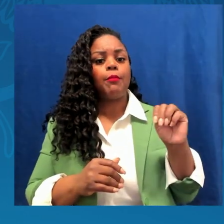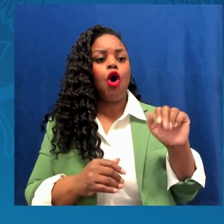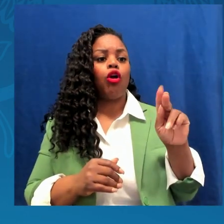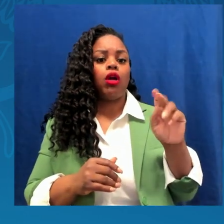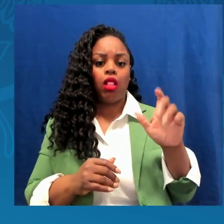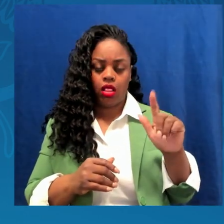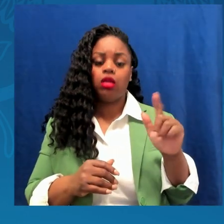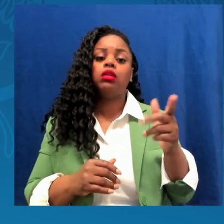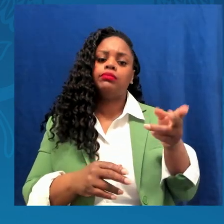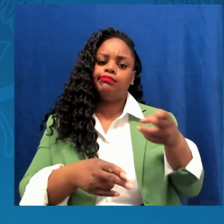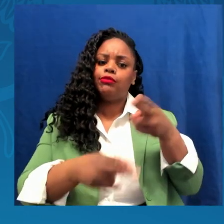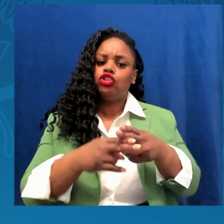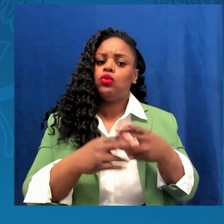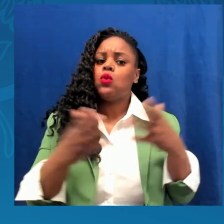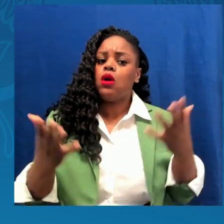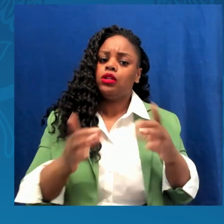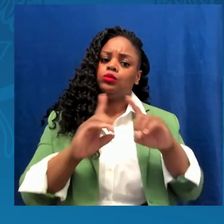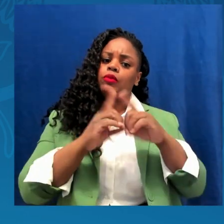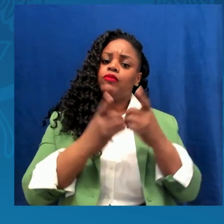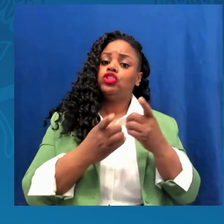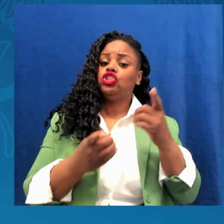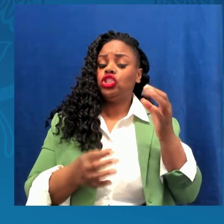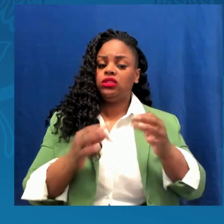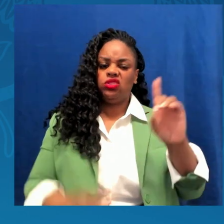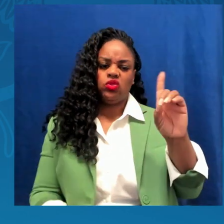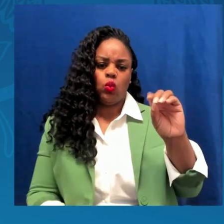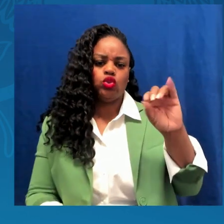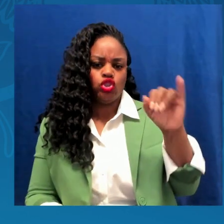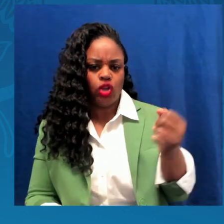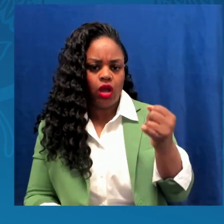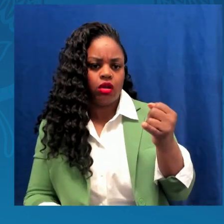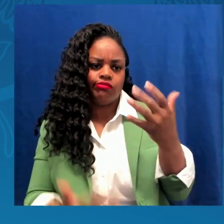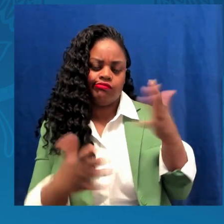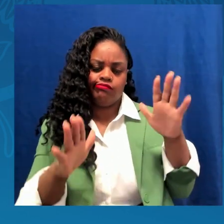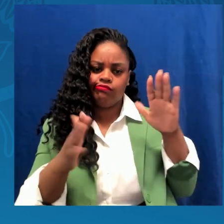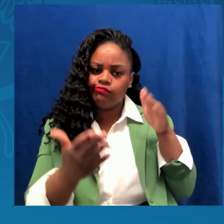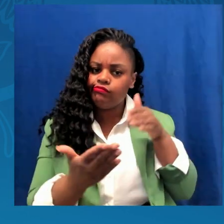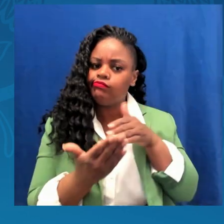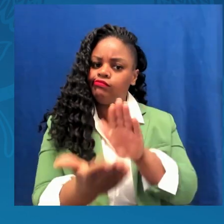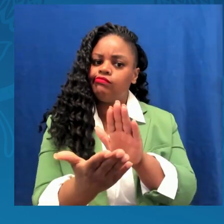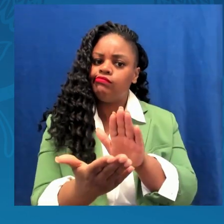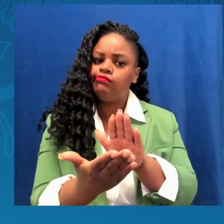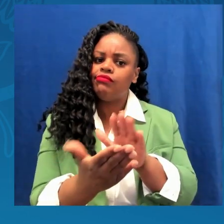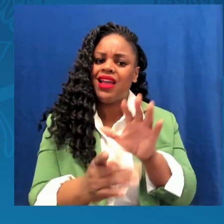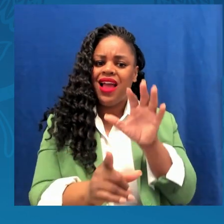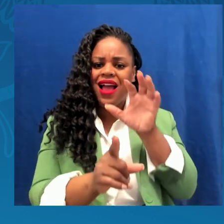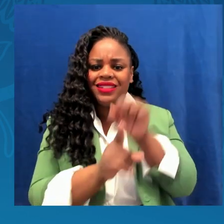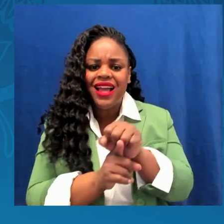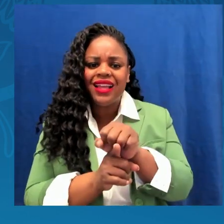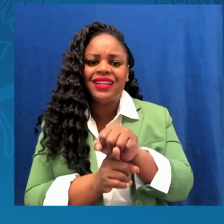has taken action to confront these attacks. Today, I will share two new steps our administration